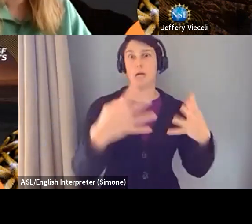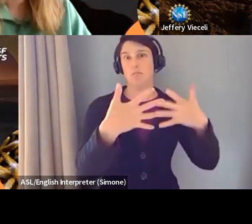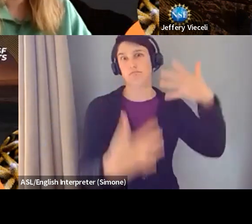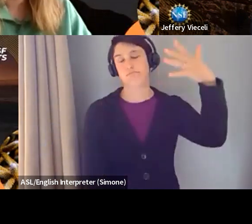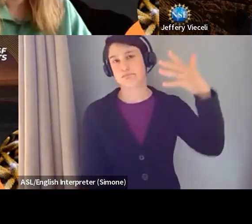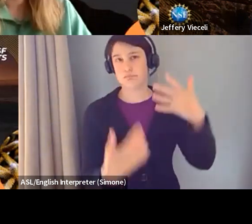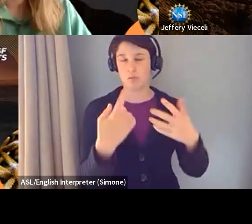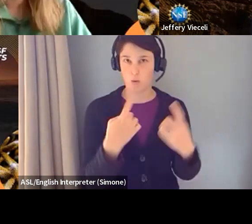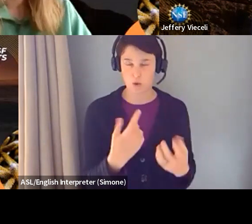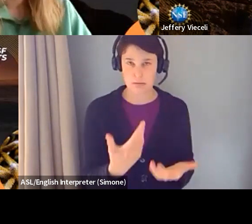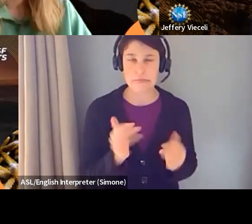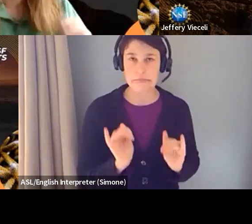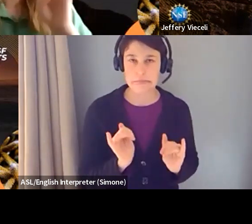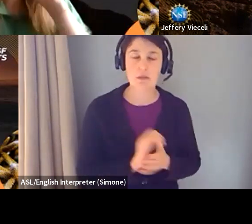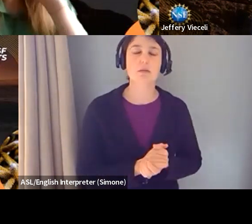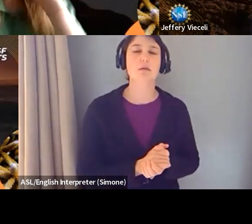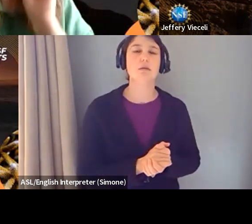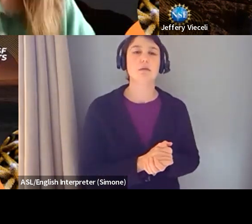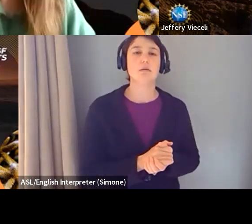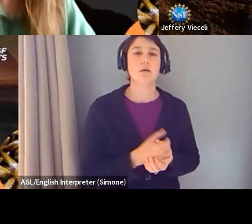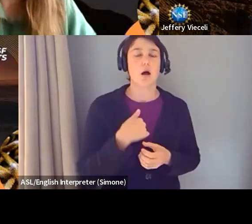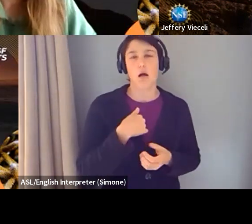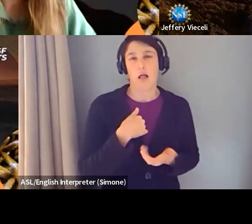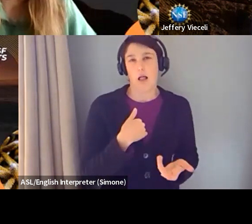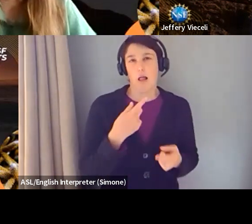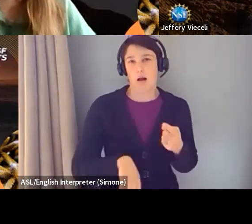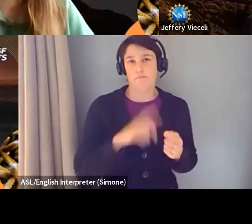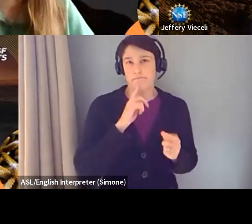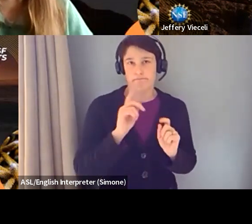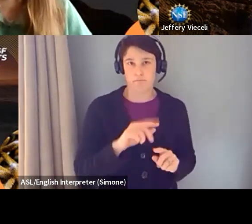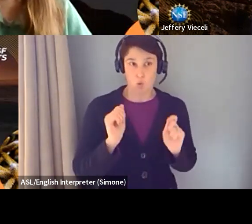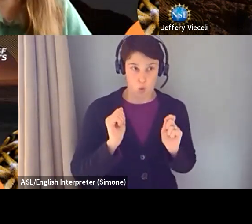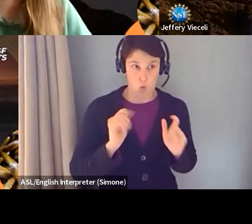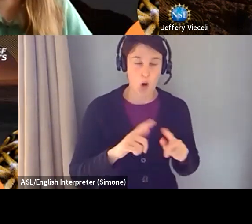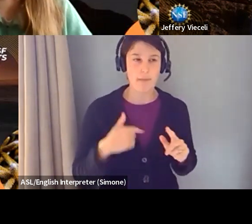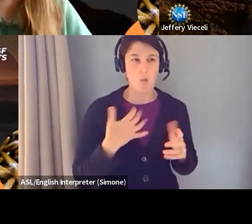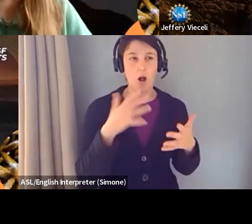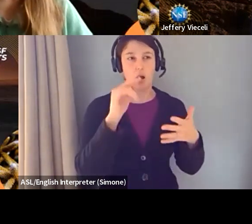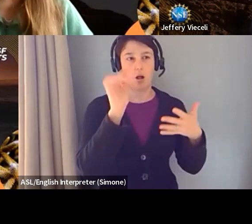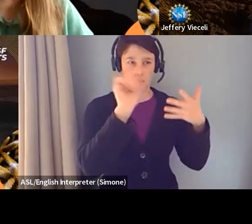And so we're not going to get to all of them, but I wanted to go through a number of them.